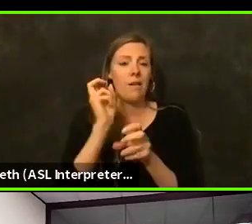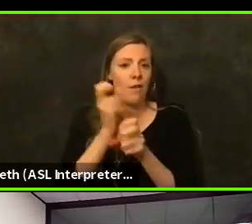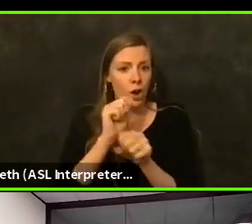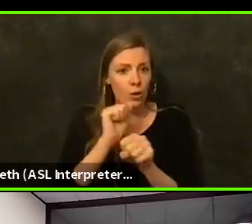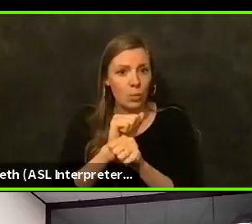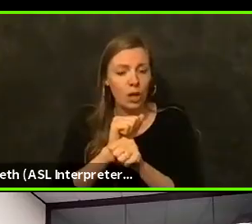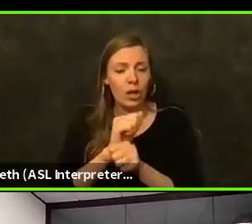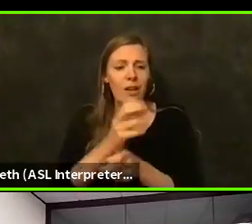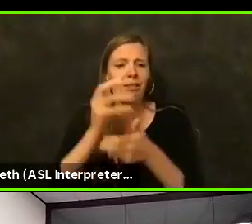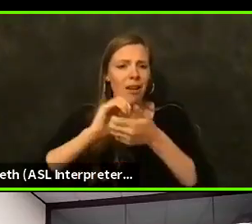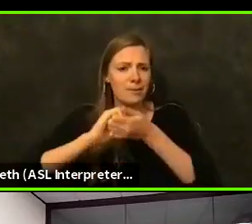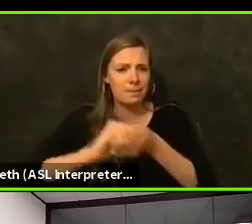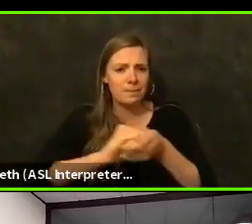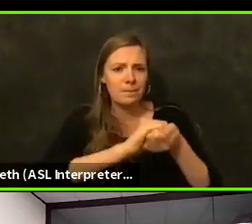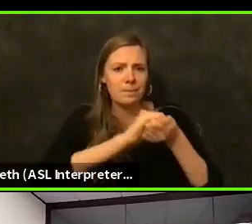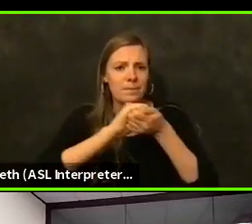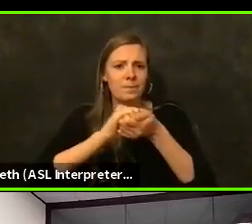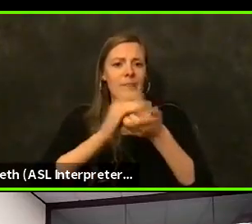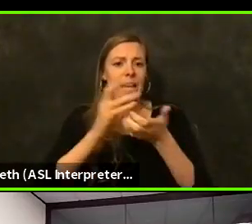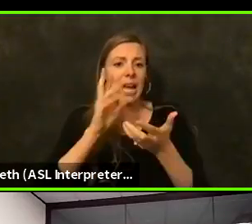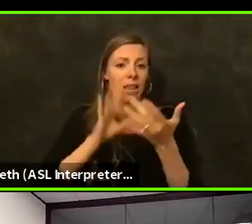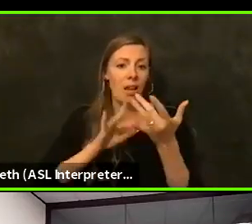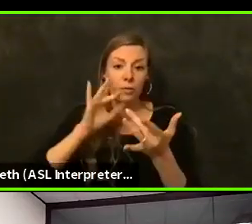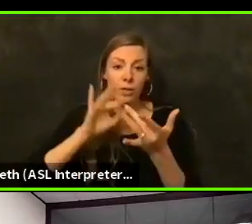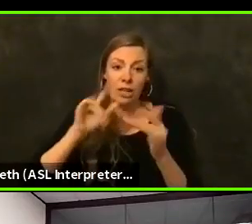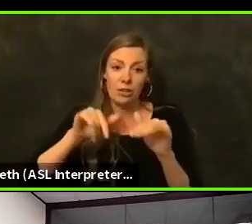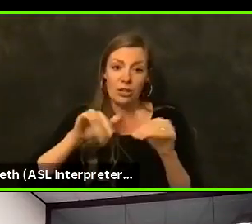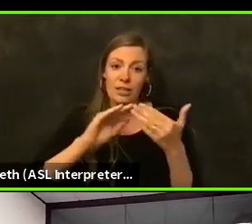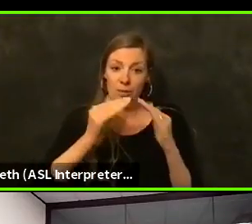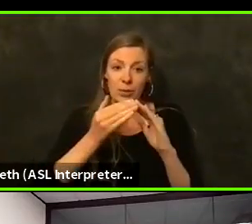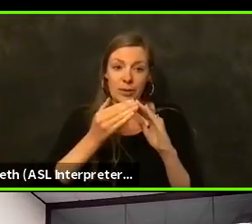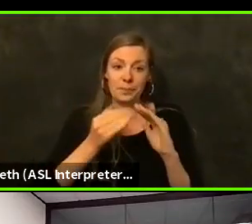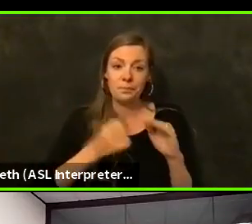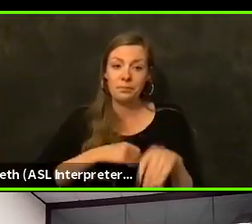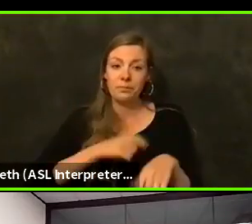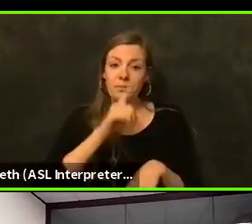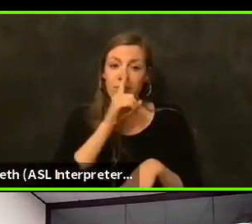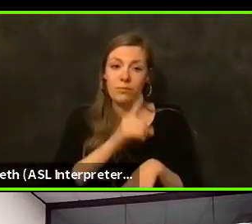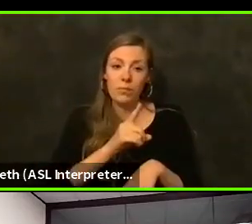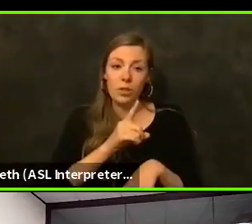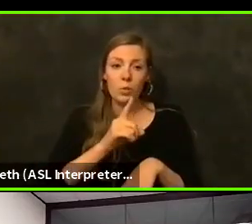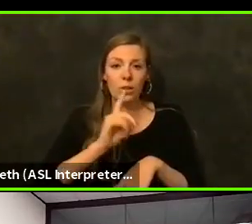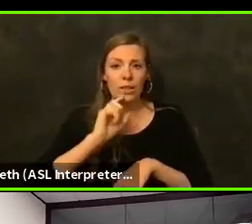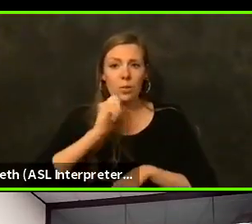collaboration, a lot of reach out to the community. So we're really positioned well to be able